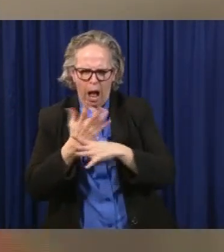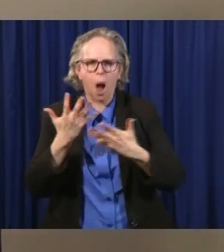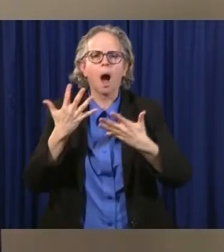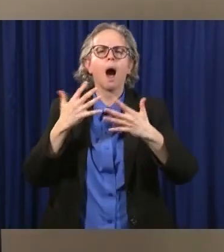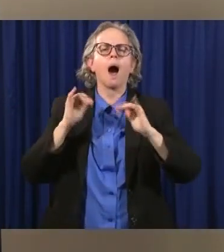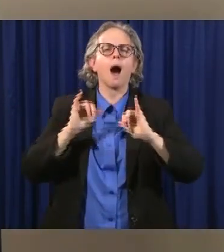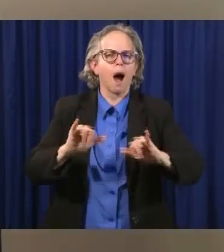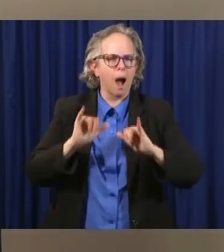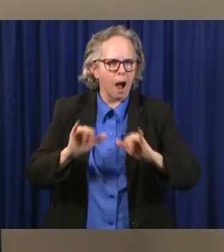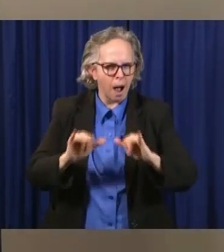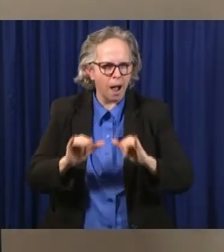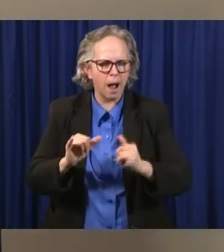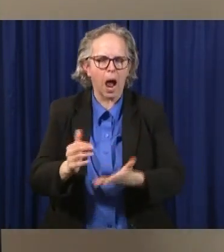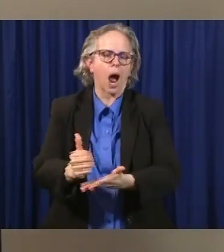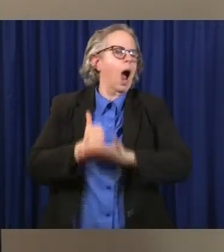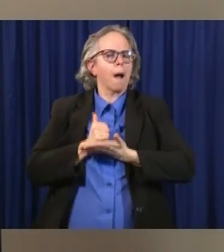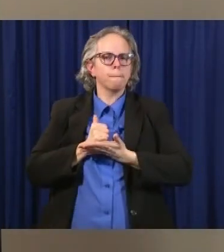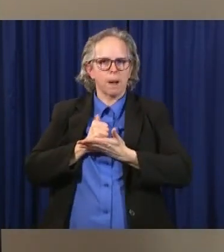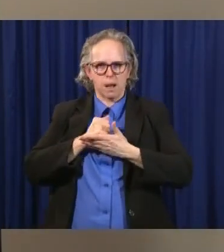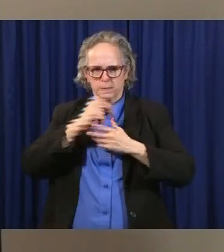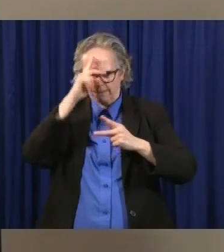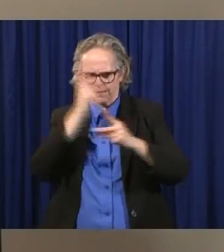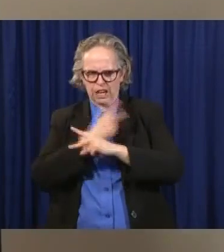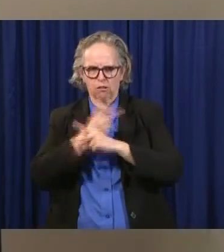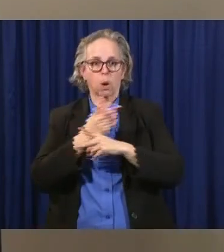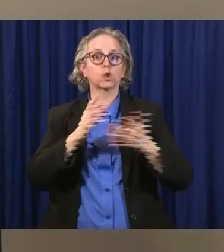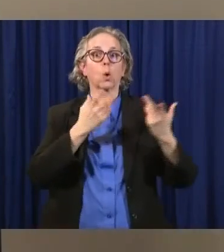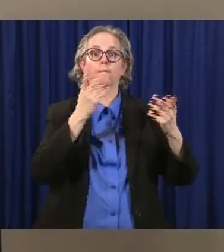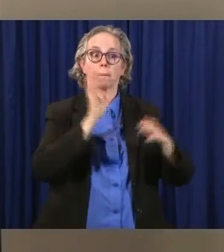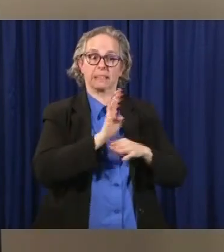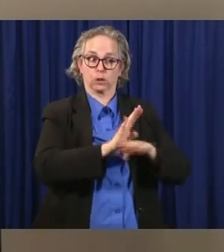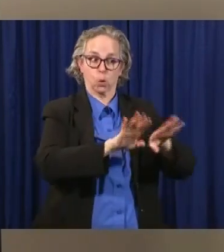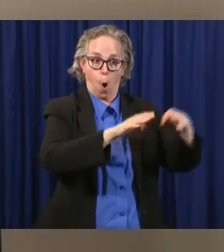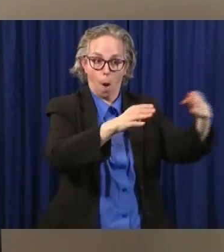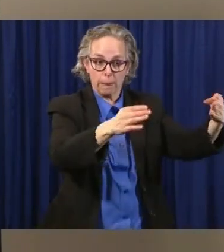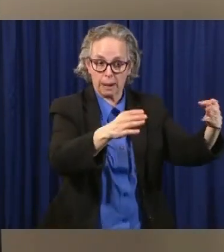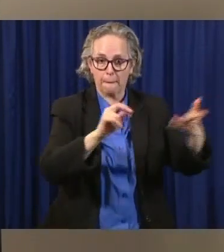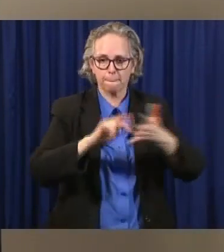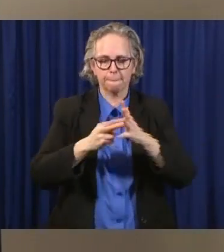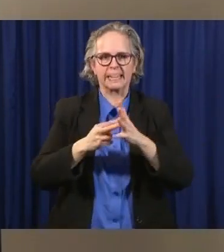WORKER WHO WILL TALK TO YOU AND TALK YOU THROUGH IT. THOSE THINGS COMING TOGETHER